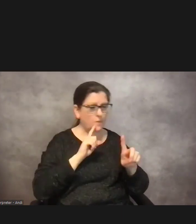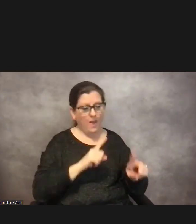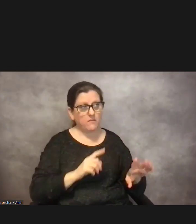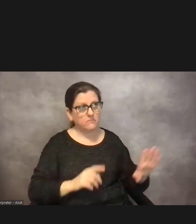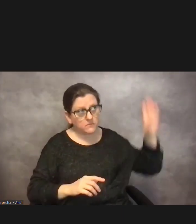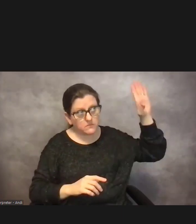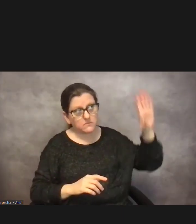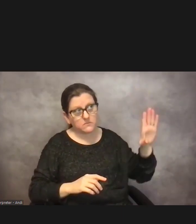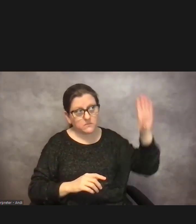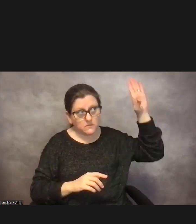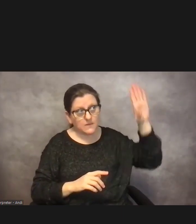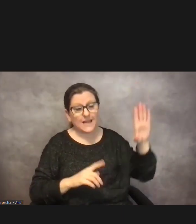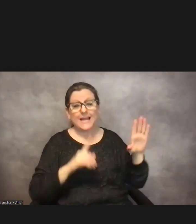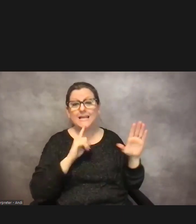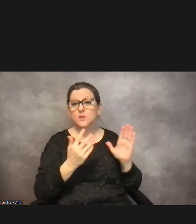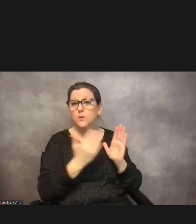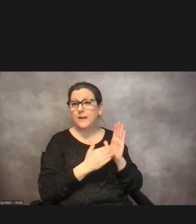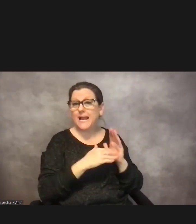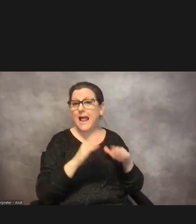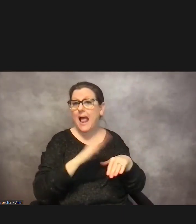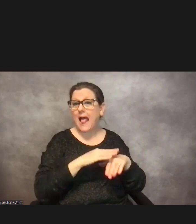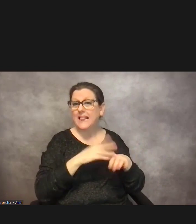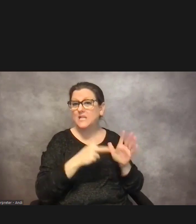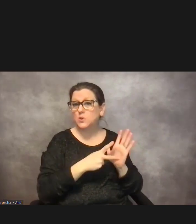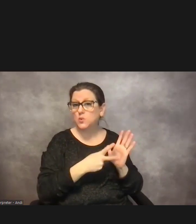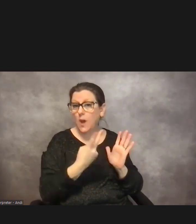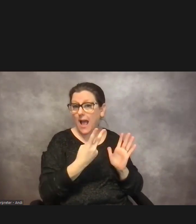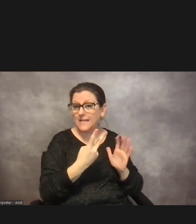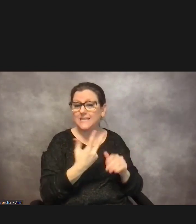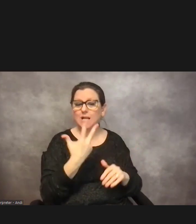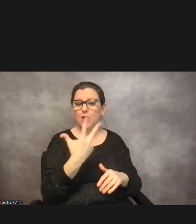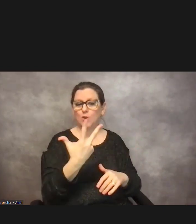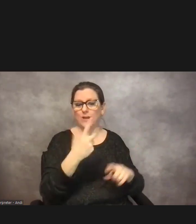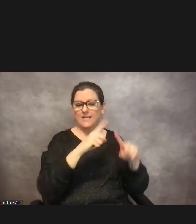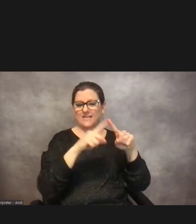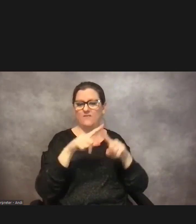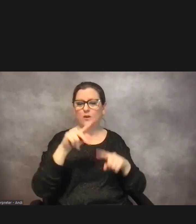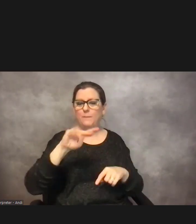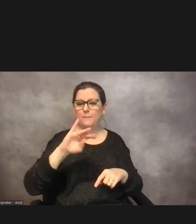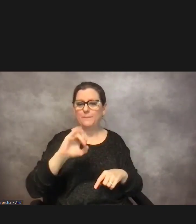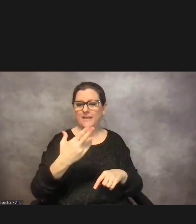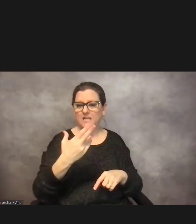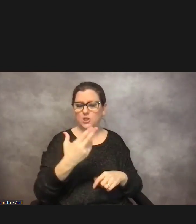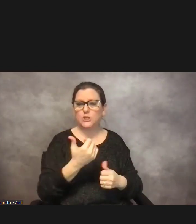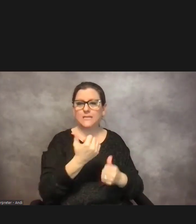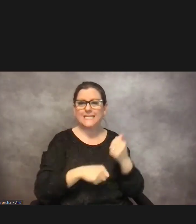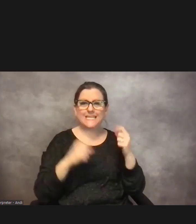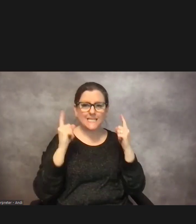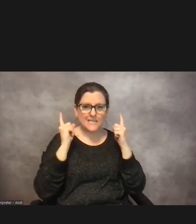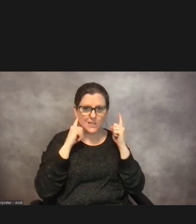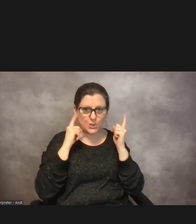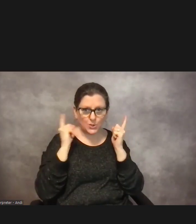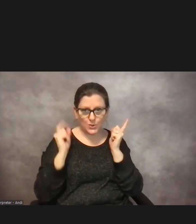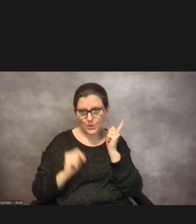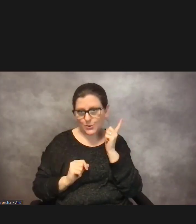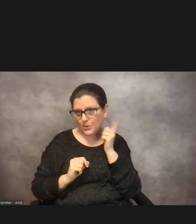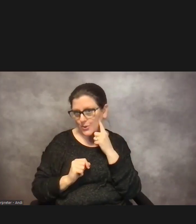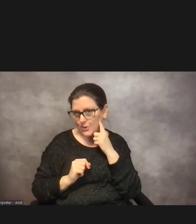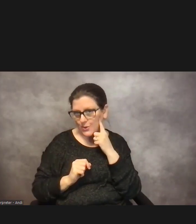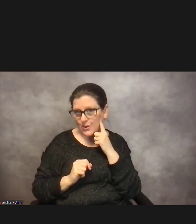respond game is repeated at least twice at three different pitches on each ear and, then, we note the child's response or their lack of